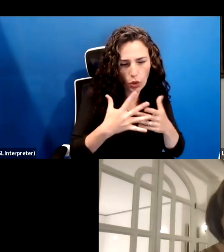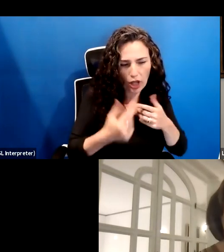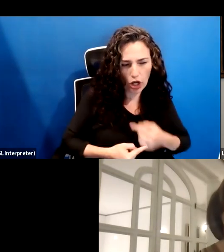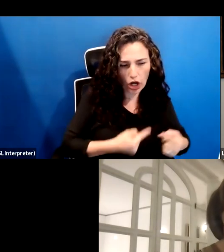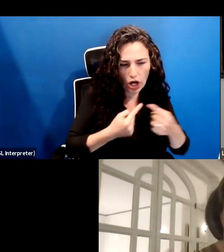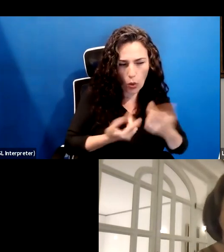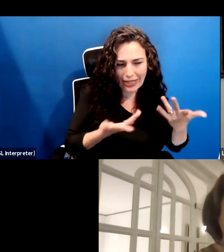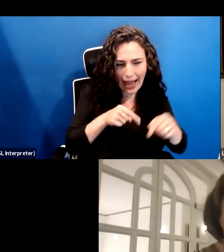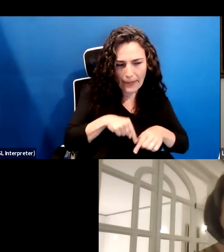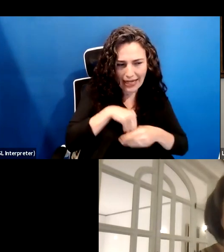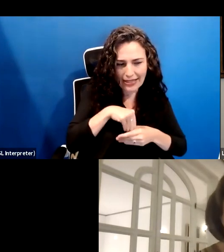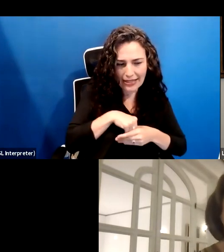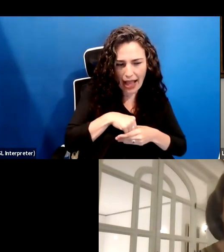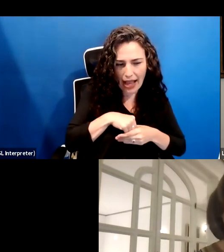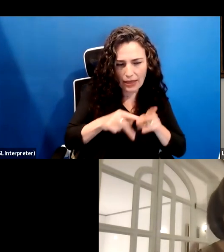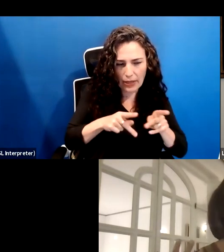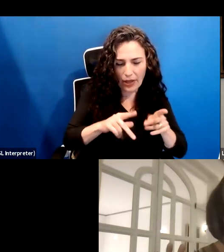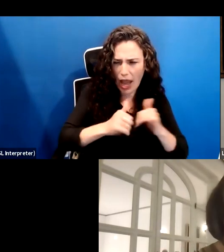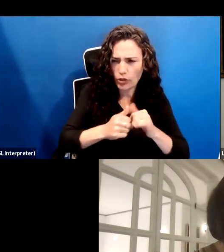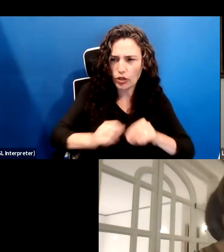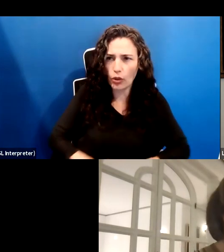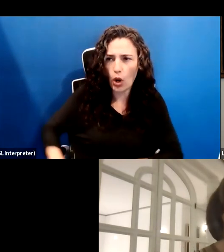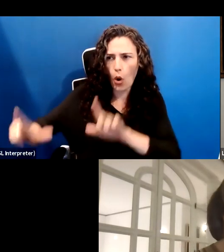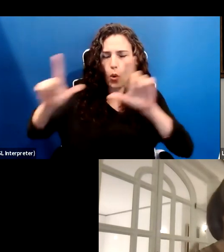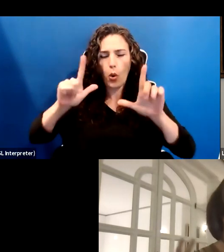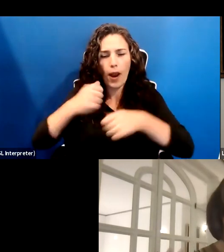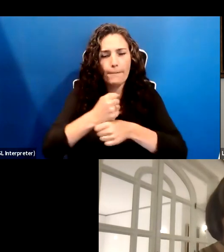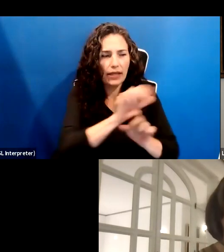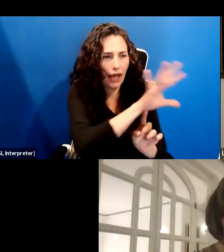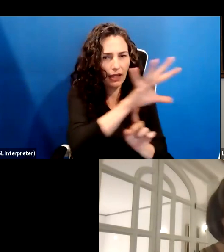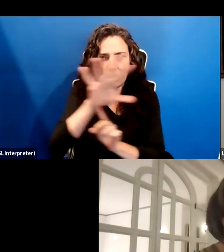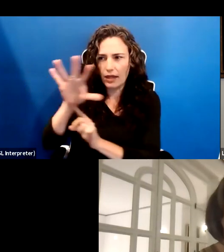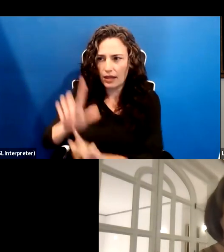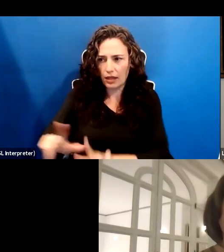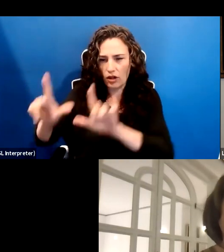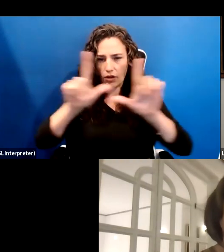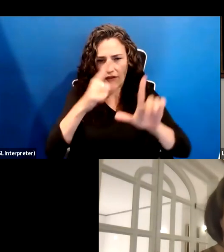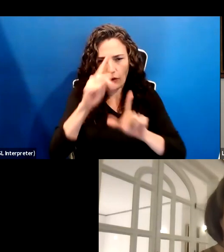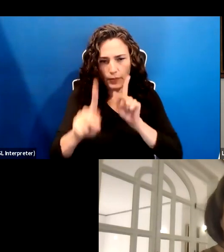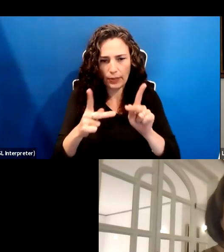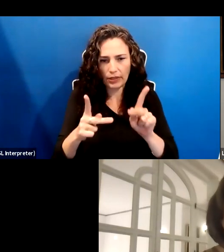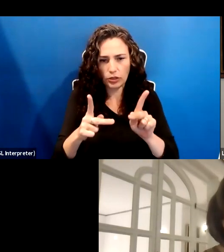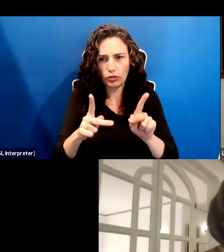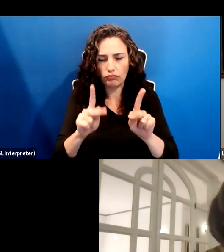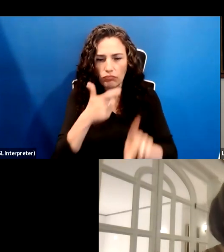And how do I make that visual and cinematic for people to absorb and understand.